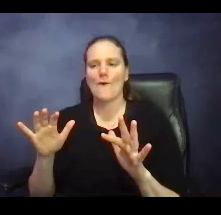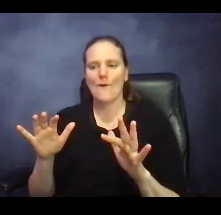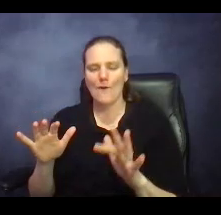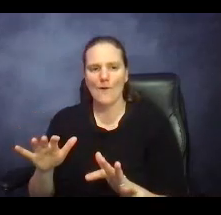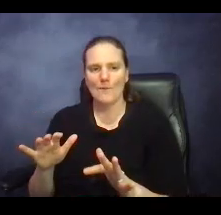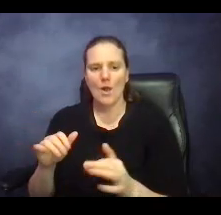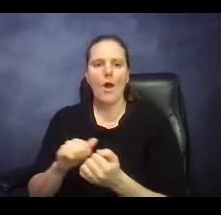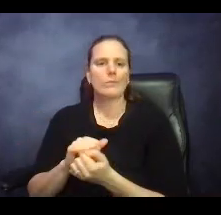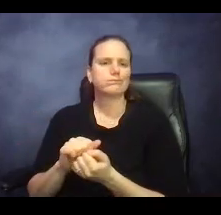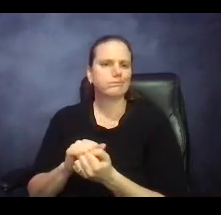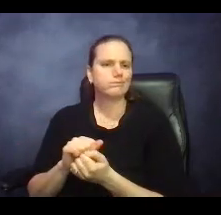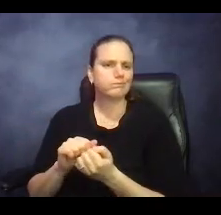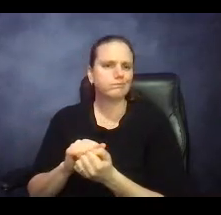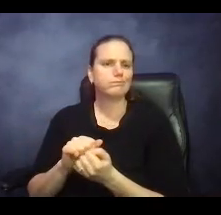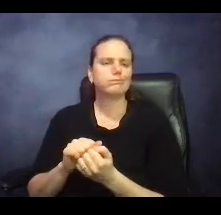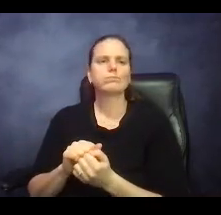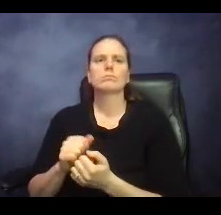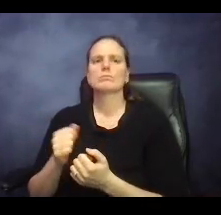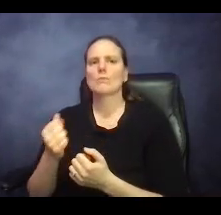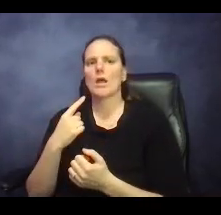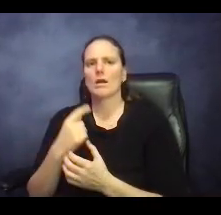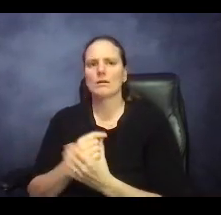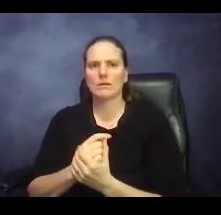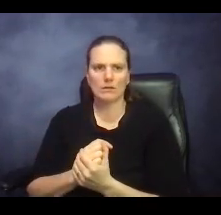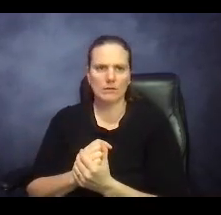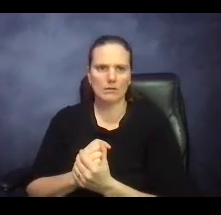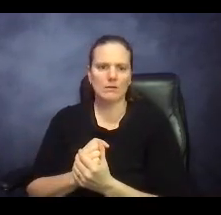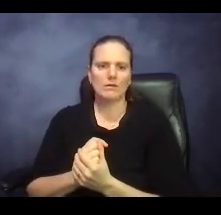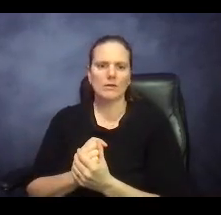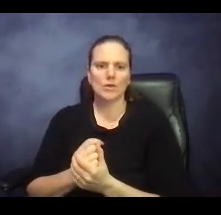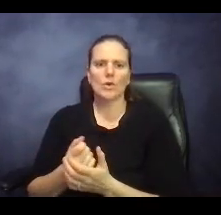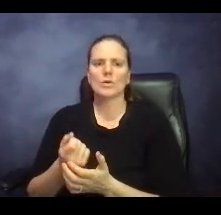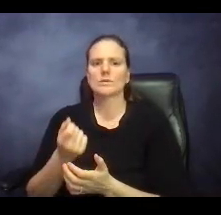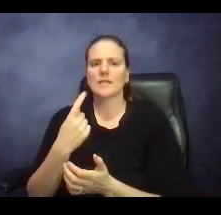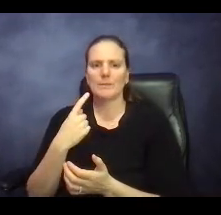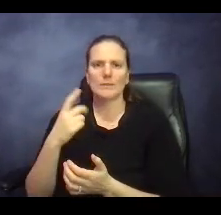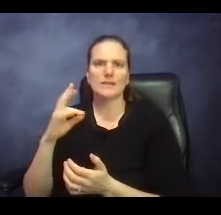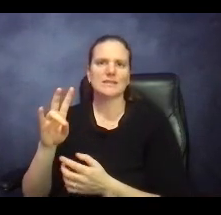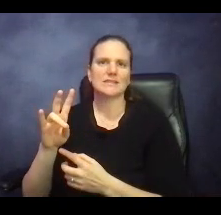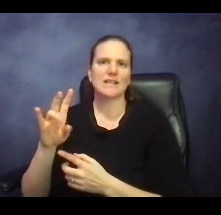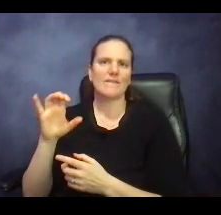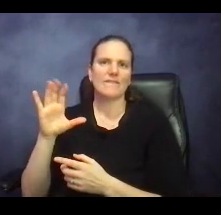There's a chewable tablets, you can take it in this tablet form 750 milligrams twice a day.